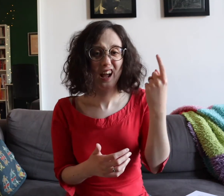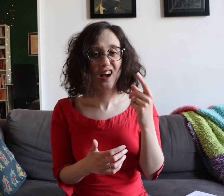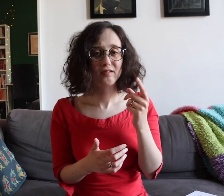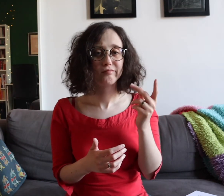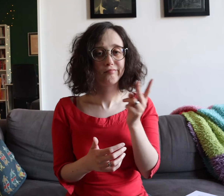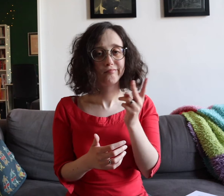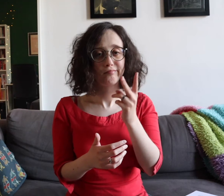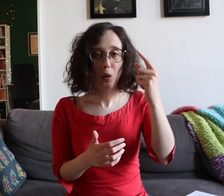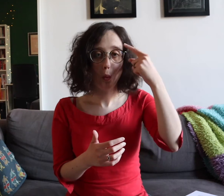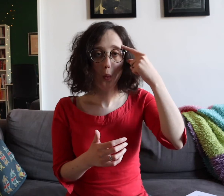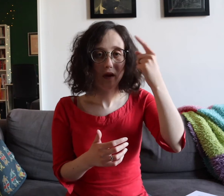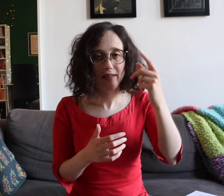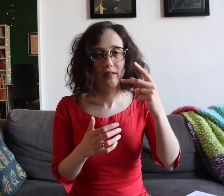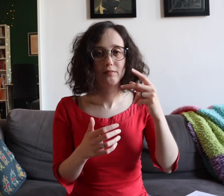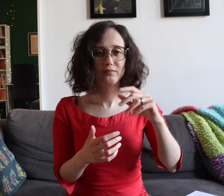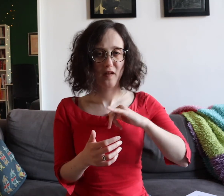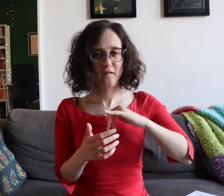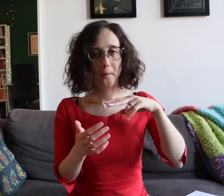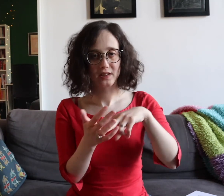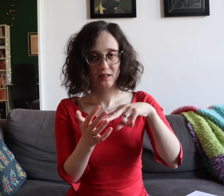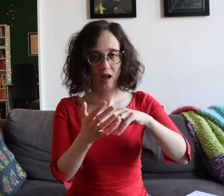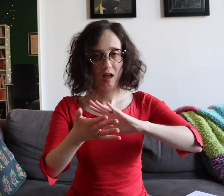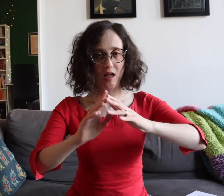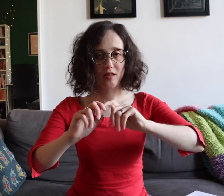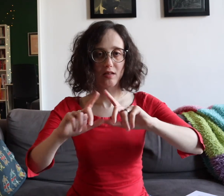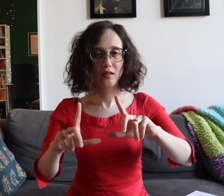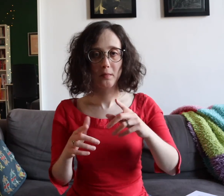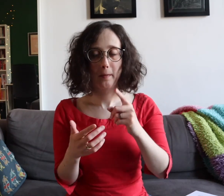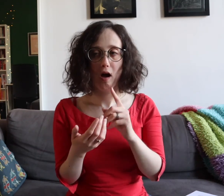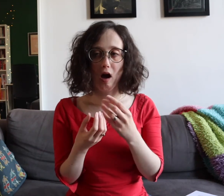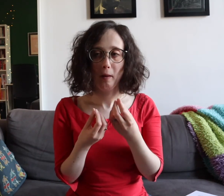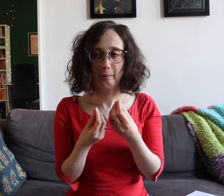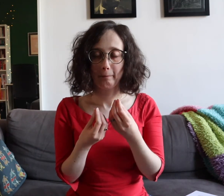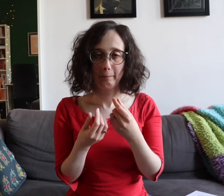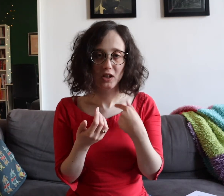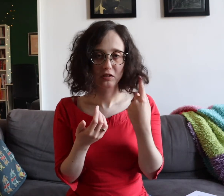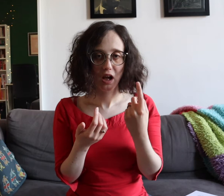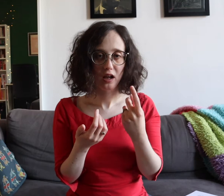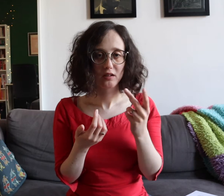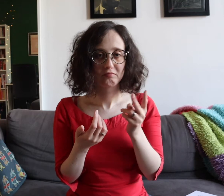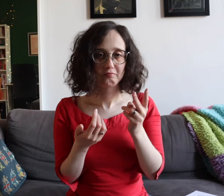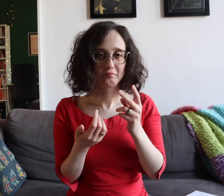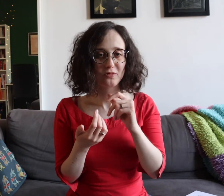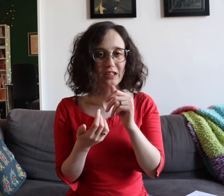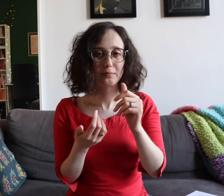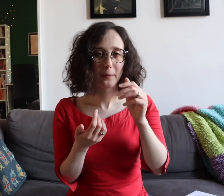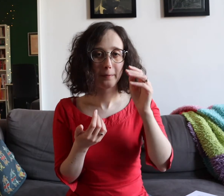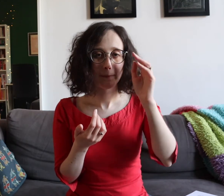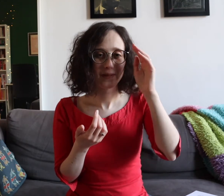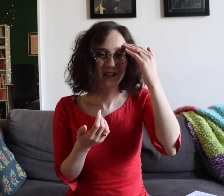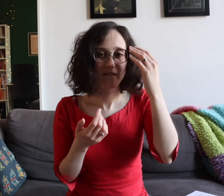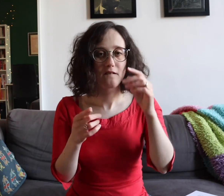I think they both knew it existed, but I don't reckon they realised